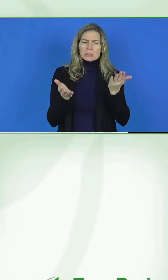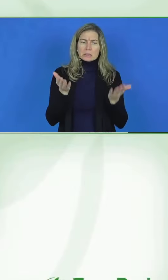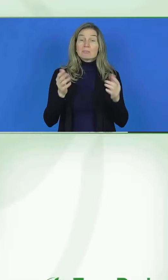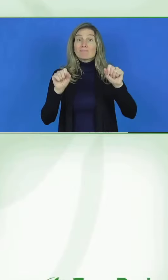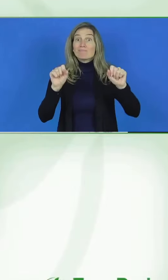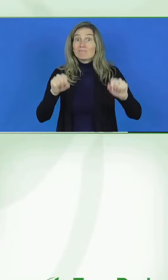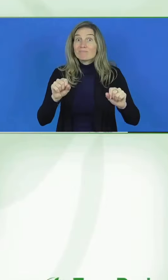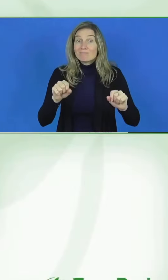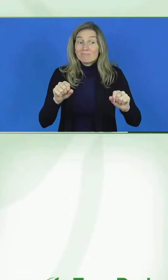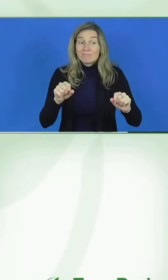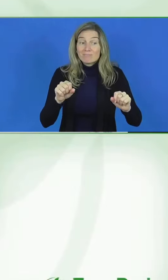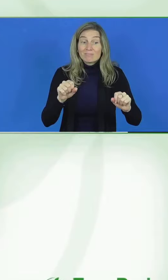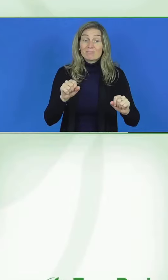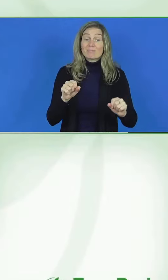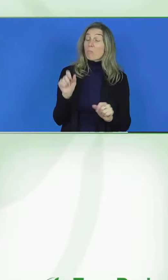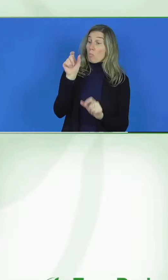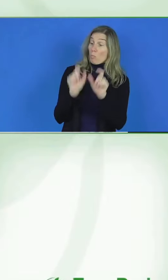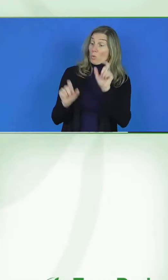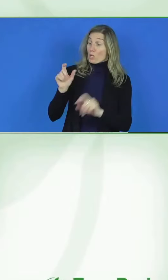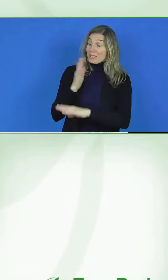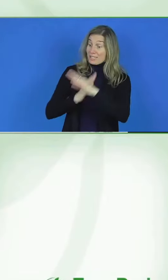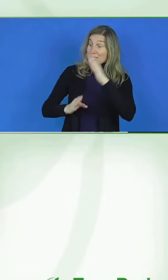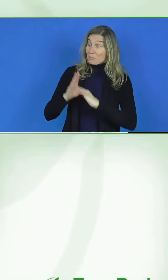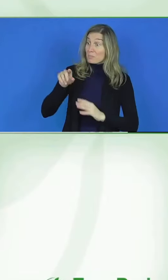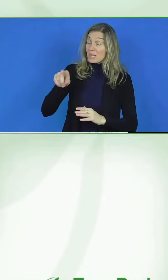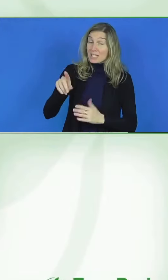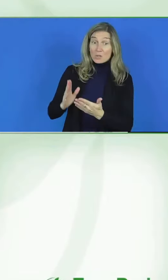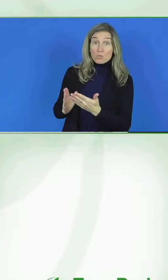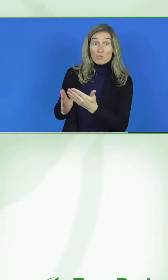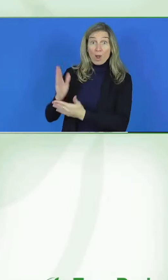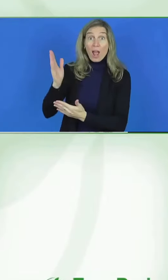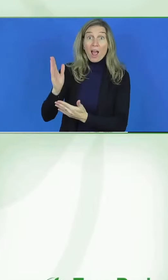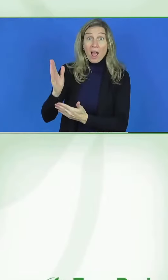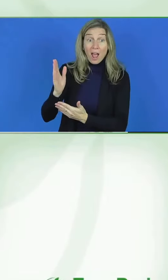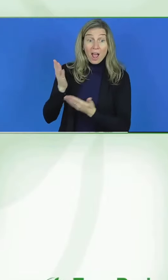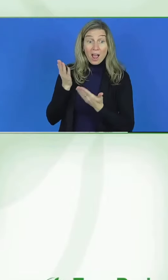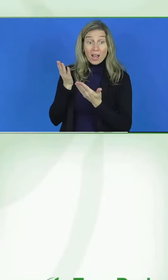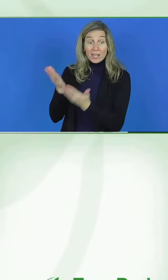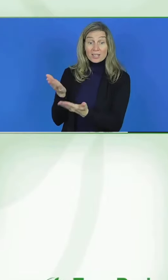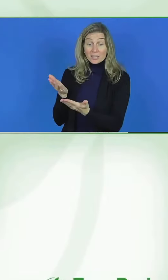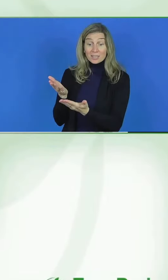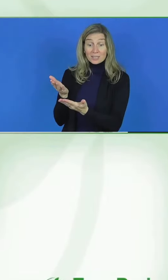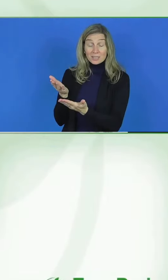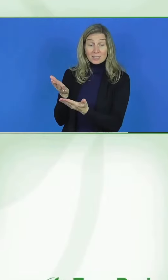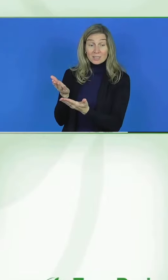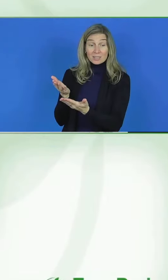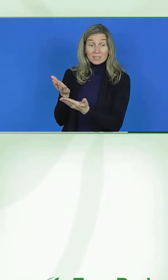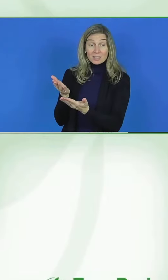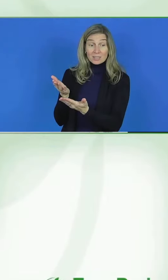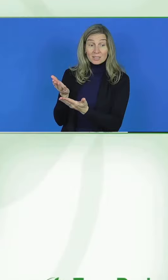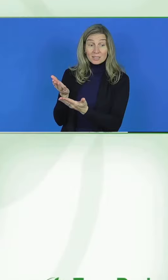persons with disabilities cannot be realised, cannot be realised